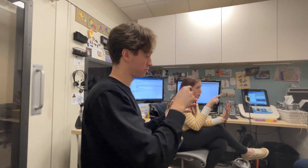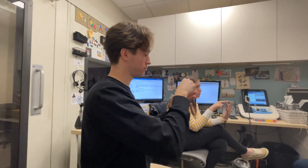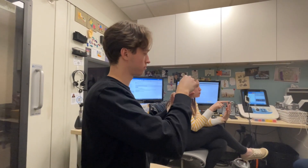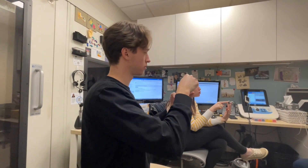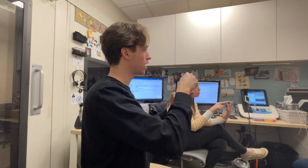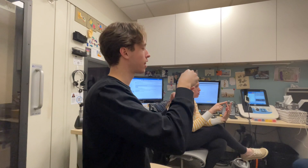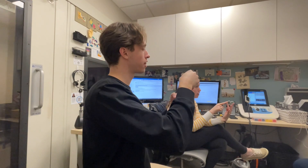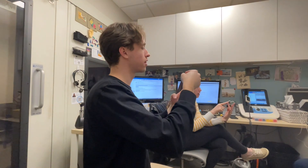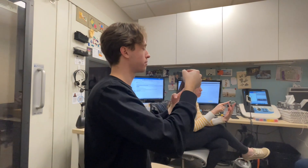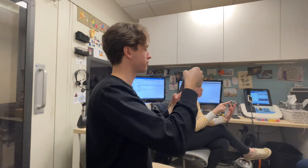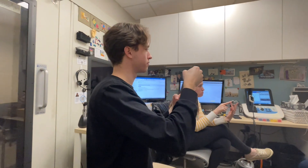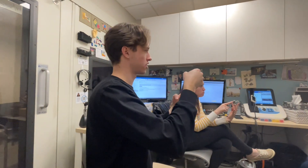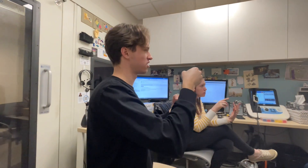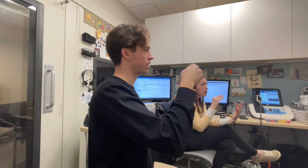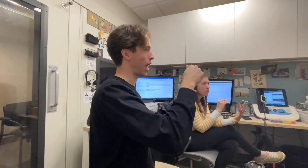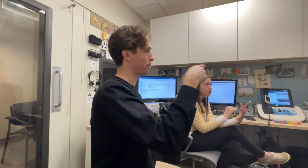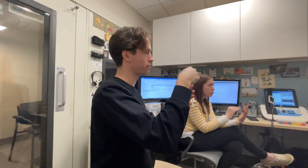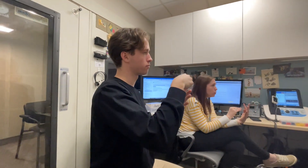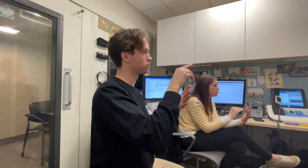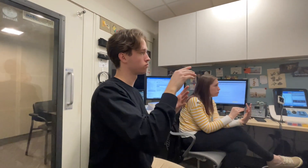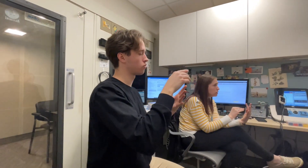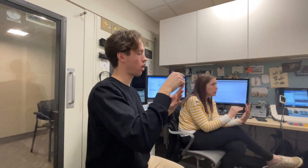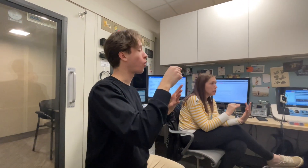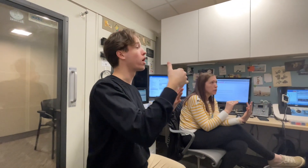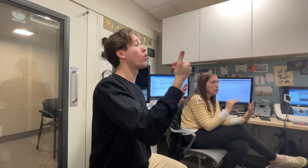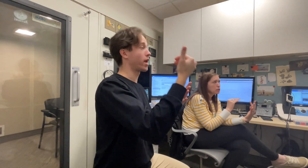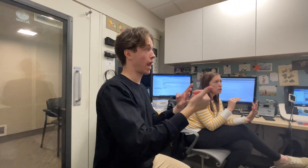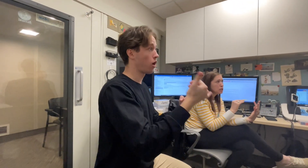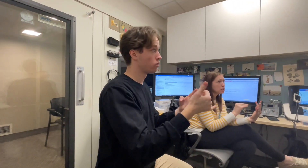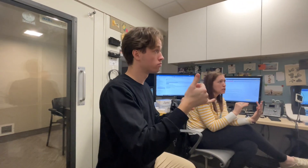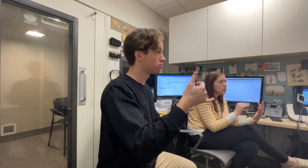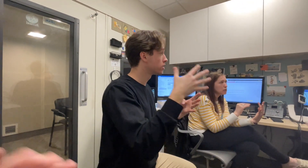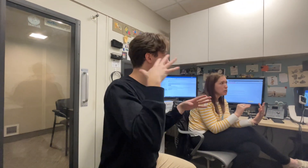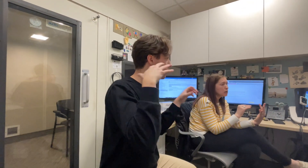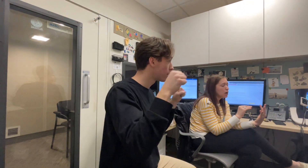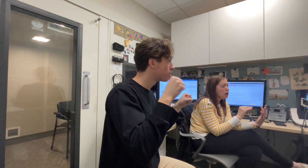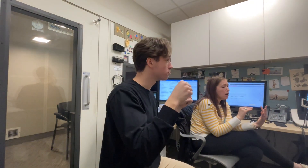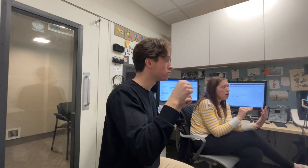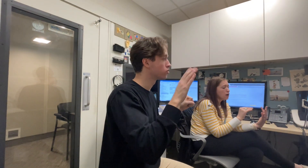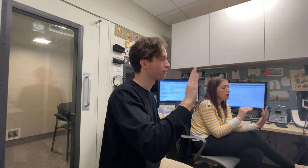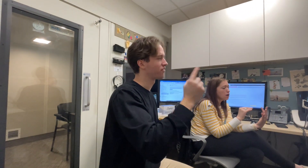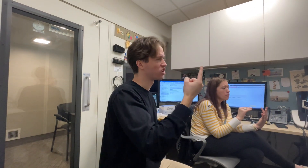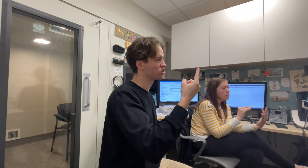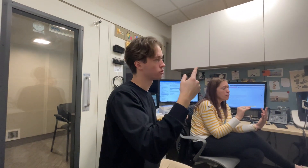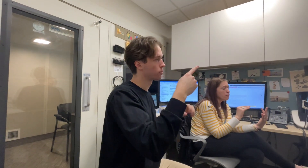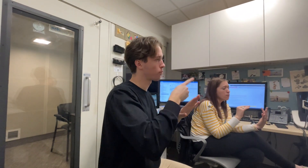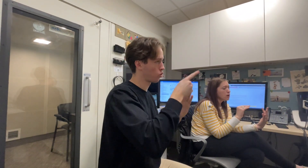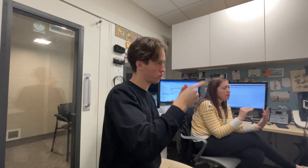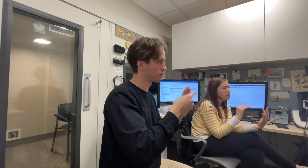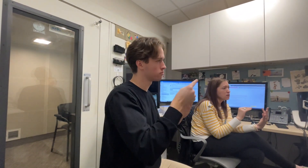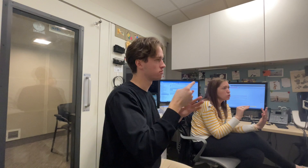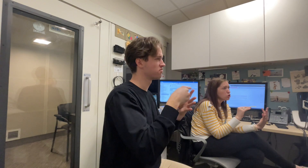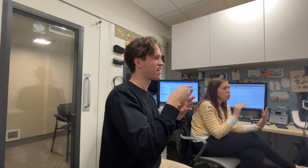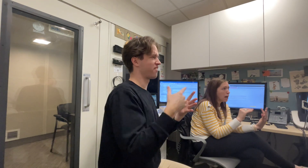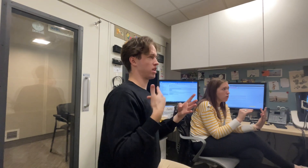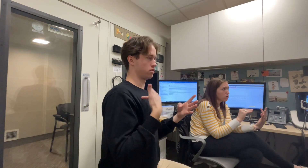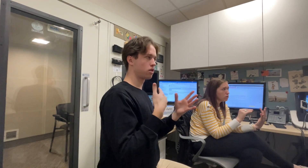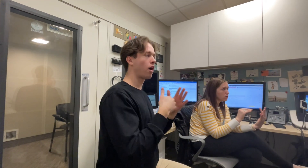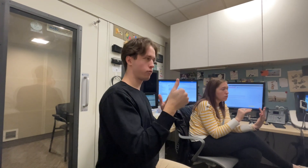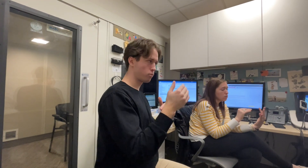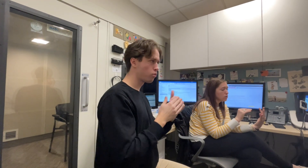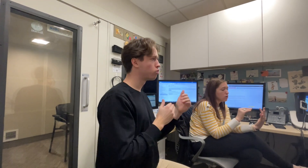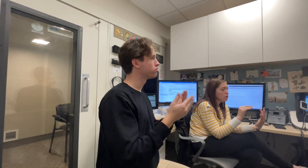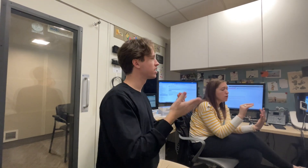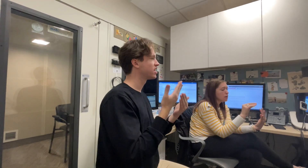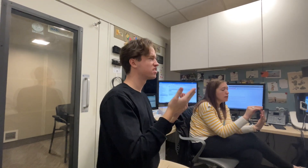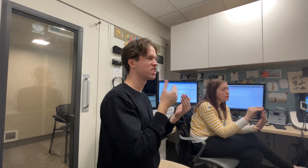your first program it's comfortable it's easy um nothing seems too loud the next